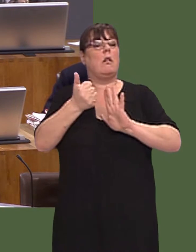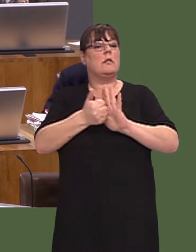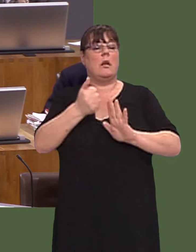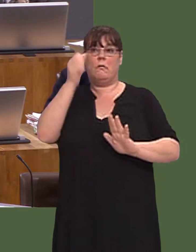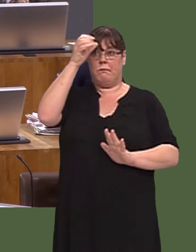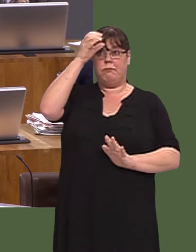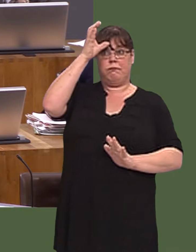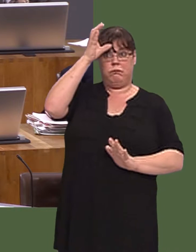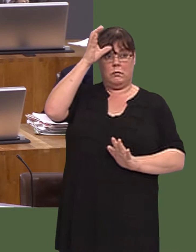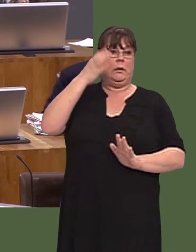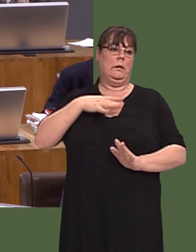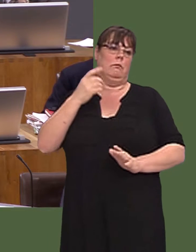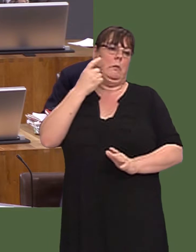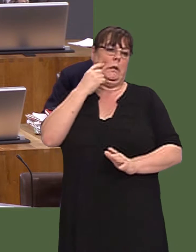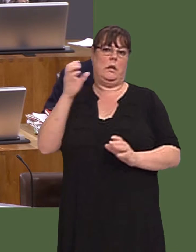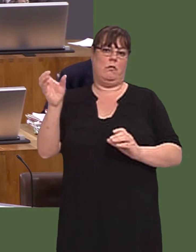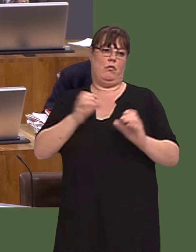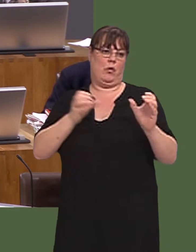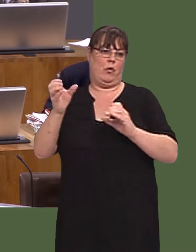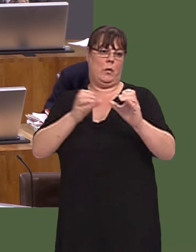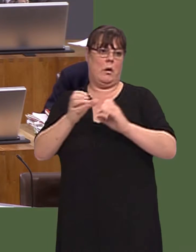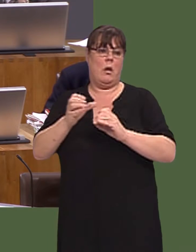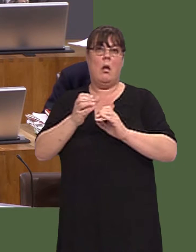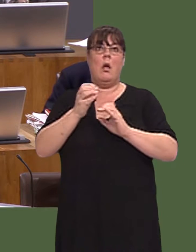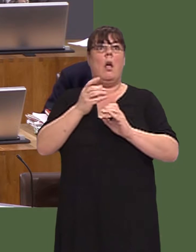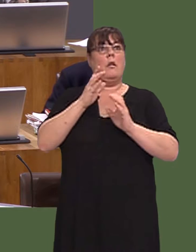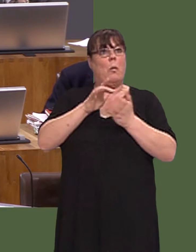We know that itís easier to do that in some parts of Wales than others. That doesnít mean, of course, that there isnít a role for north Wales or for mid Wales,